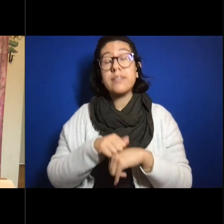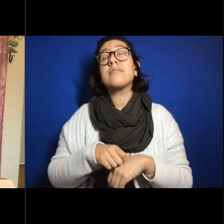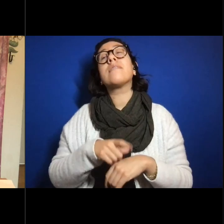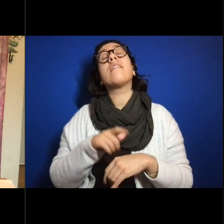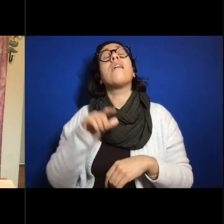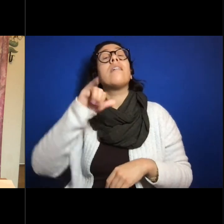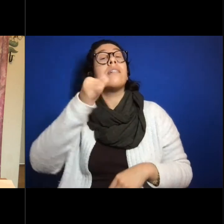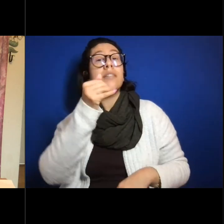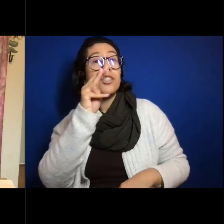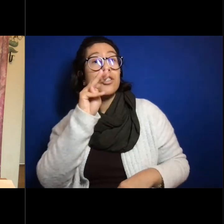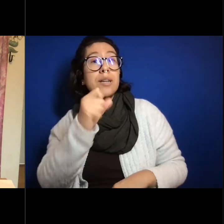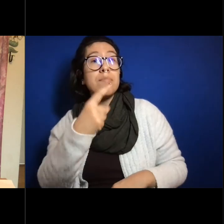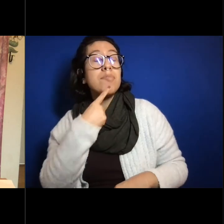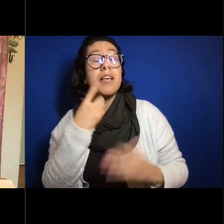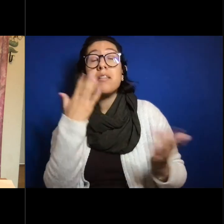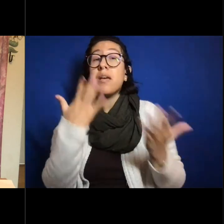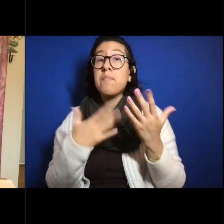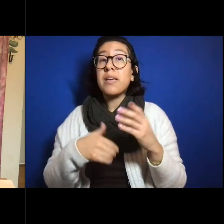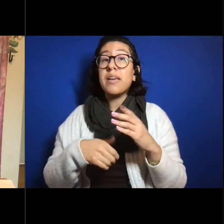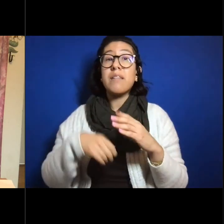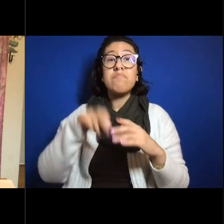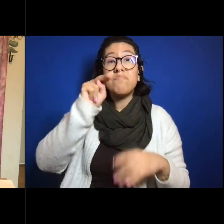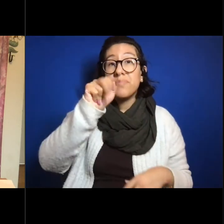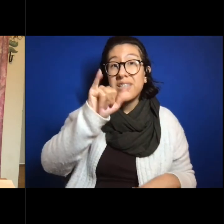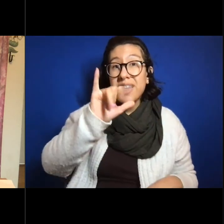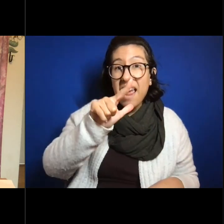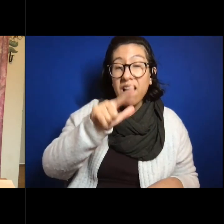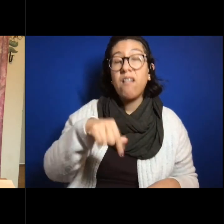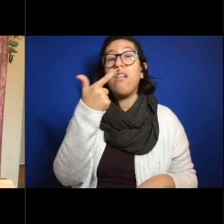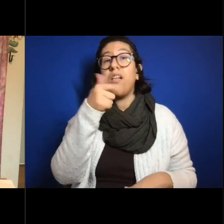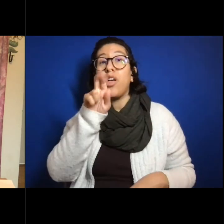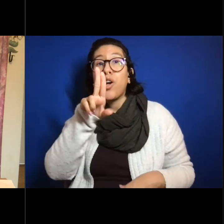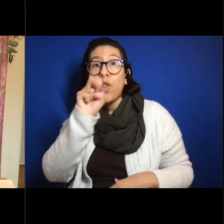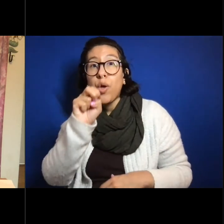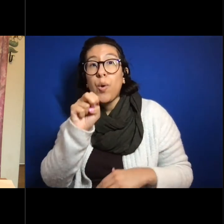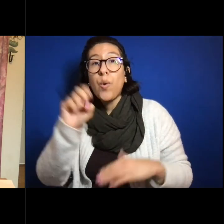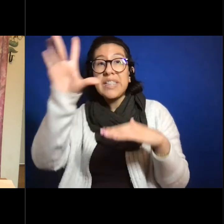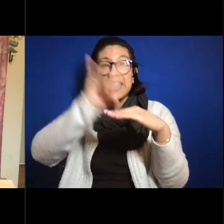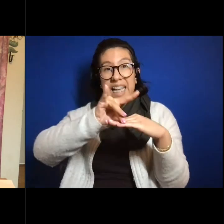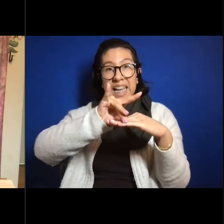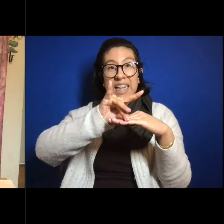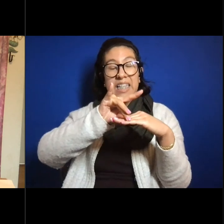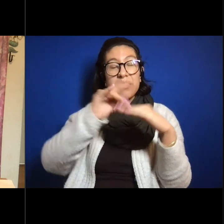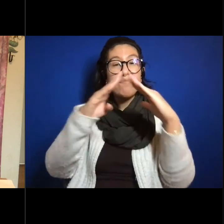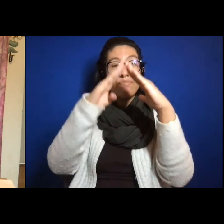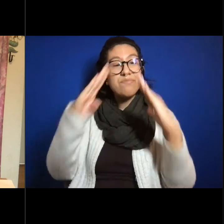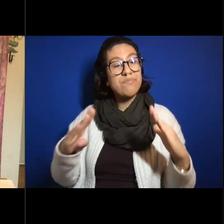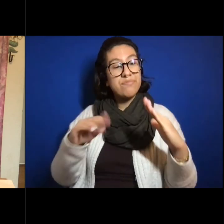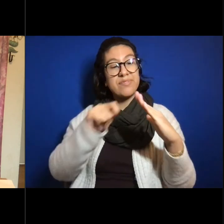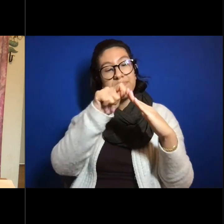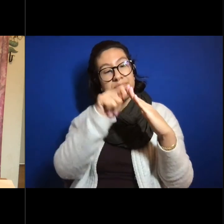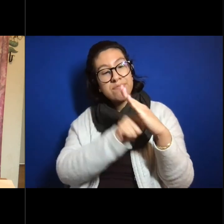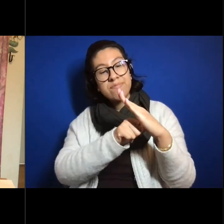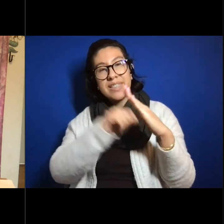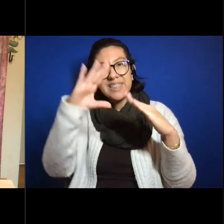So it's attaching it. Any other ideas? Bodie thinks maybe if you put it at more of a slant,